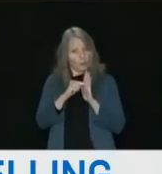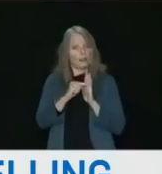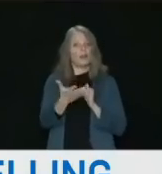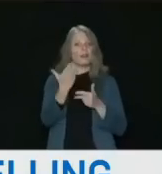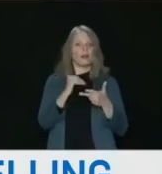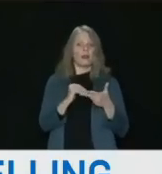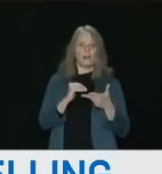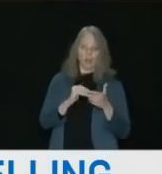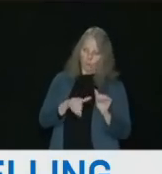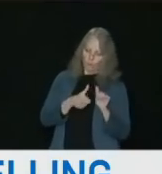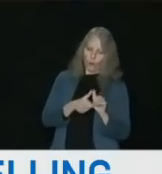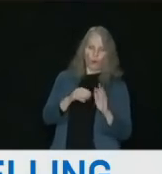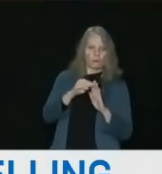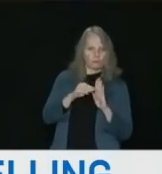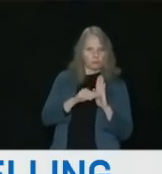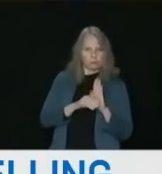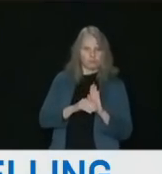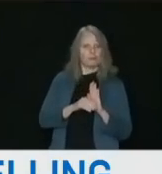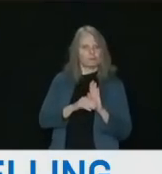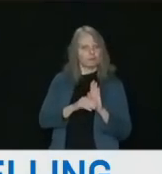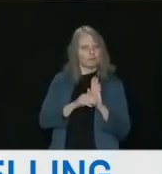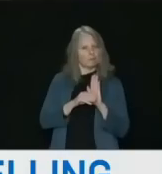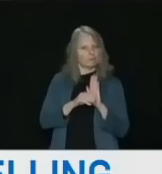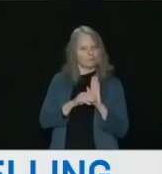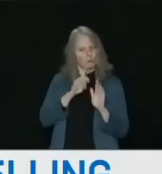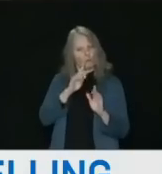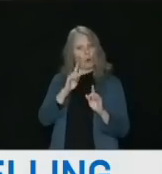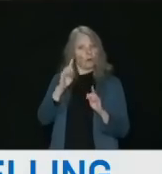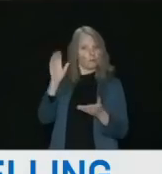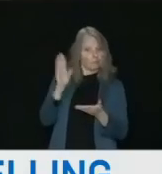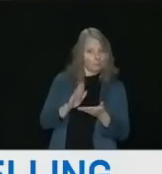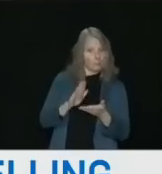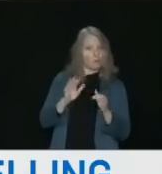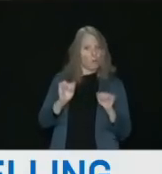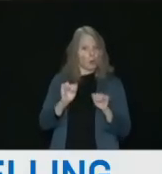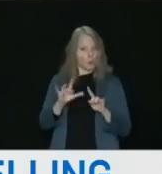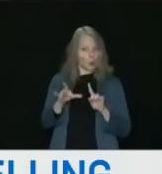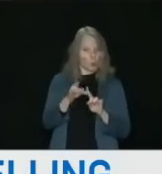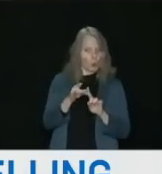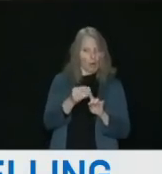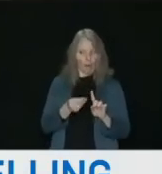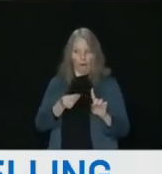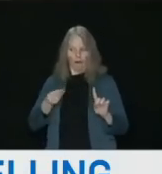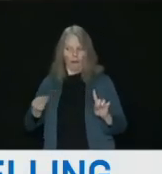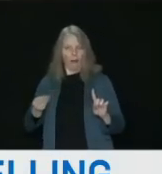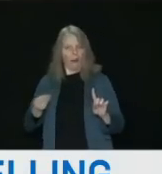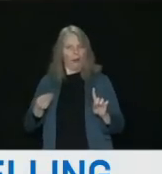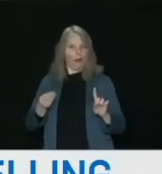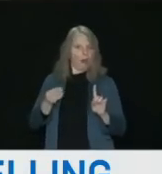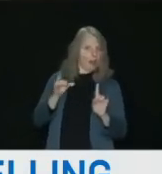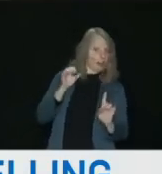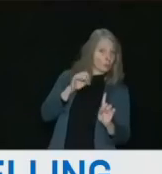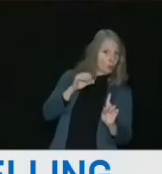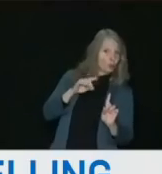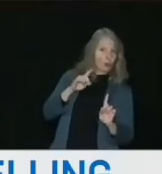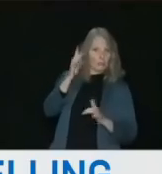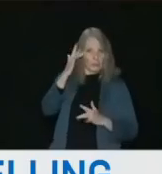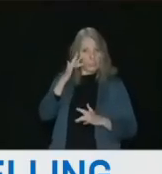RECENT CHALLENGE BY UPDATING